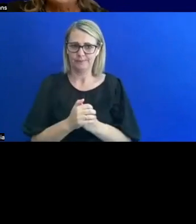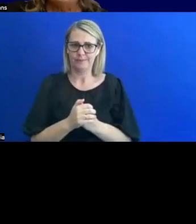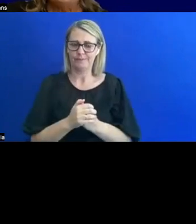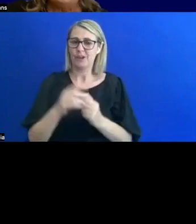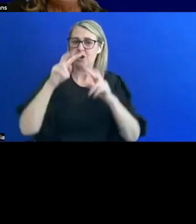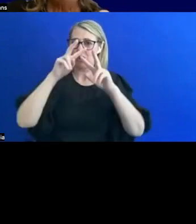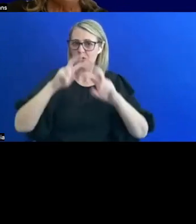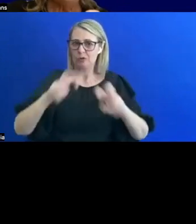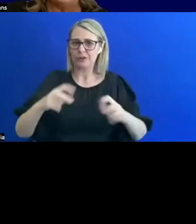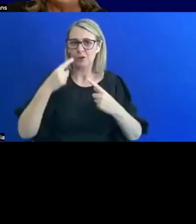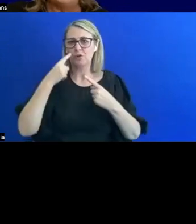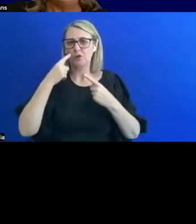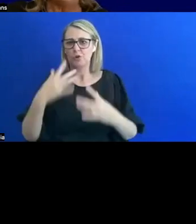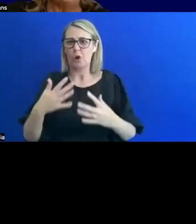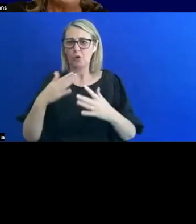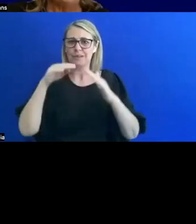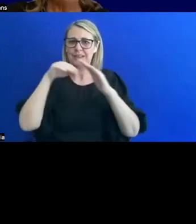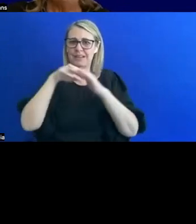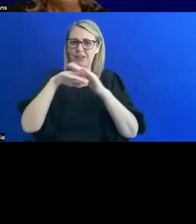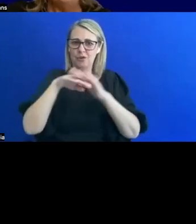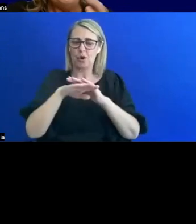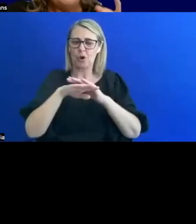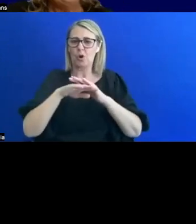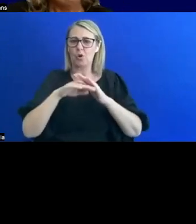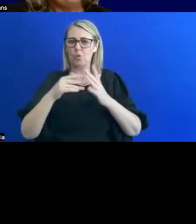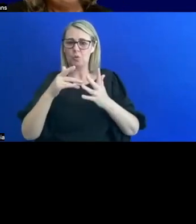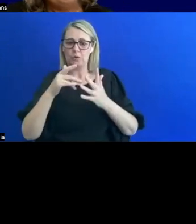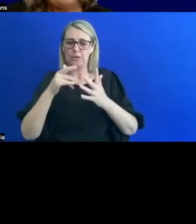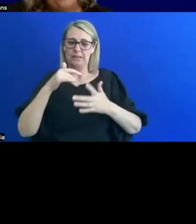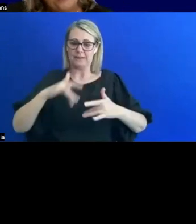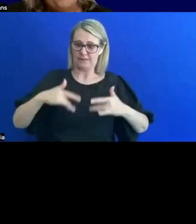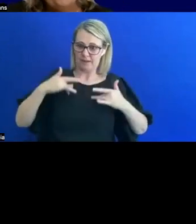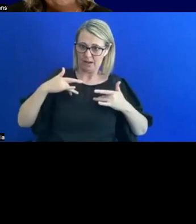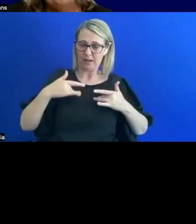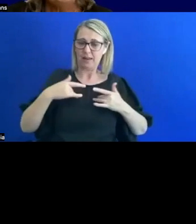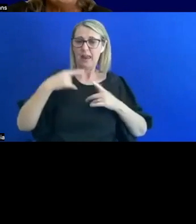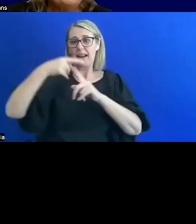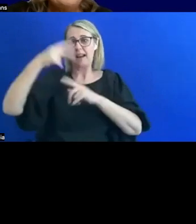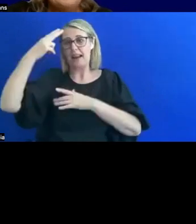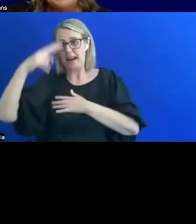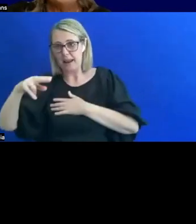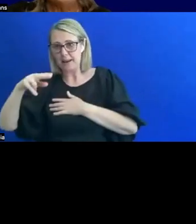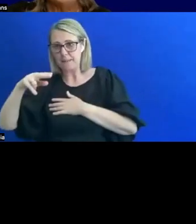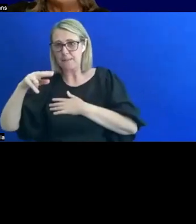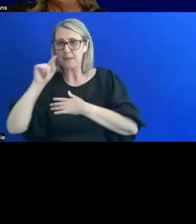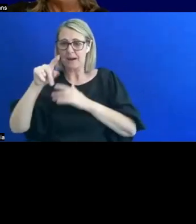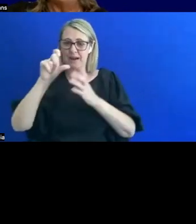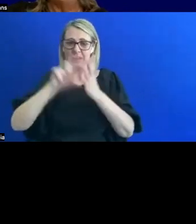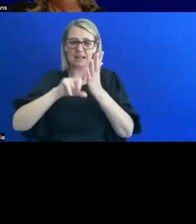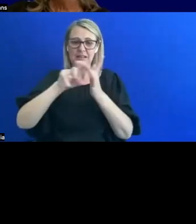given internal sensation a name, however at home, clinically and educationally you